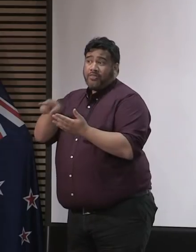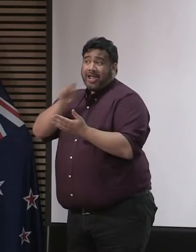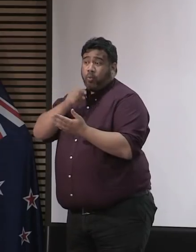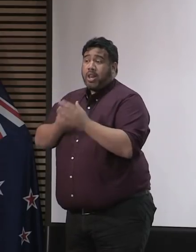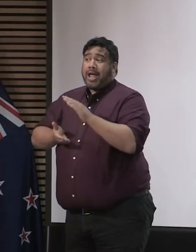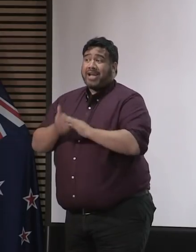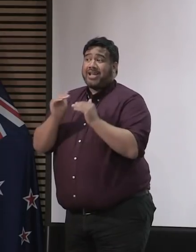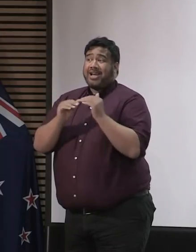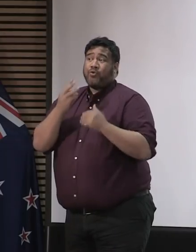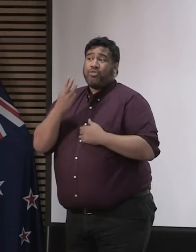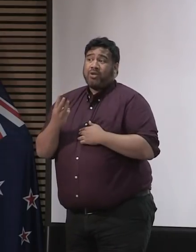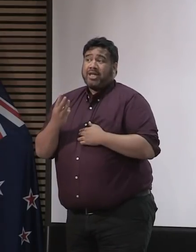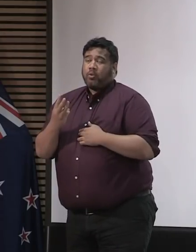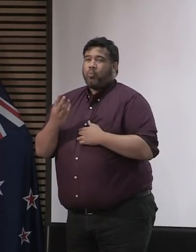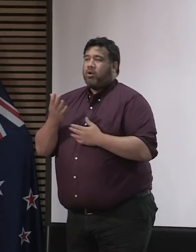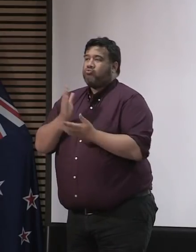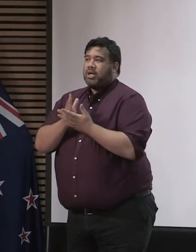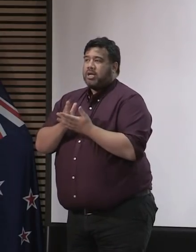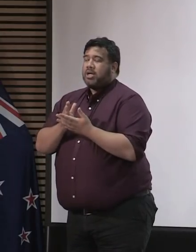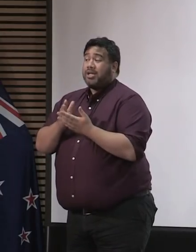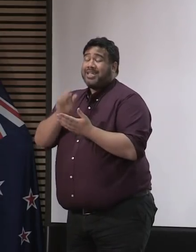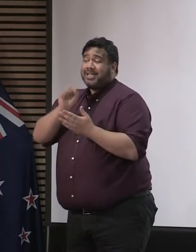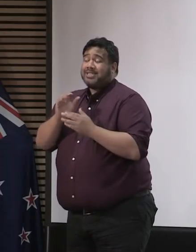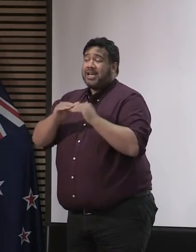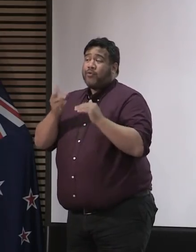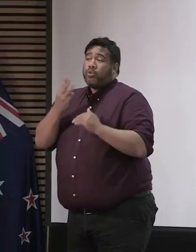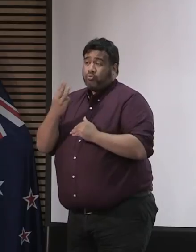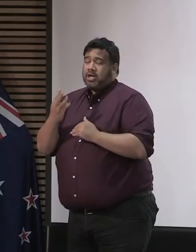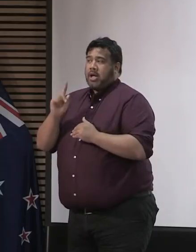Government facilities at alert level 3. That will continue on.